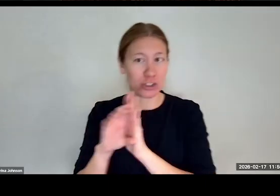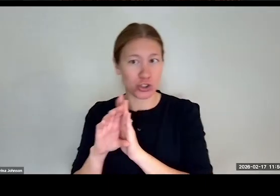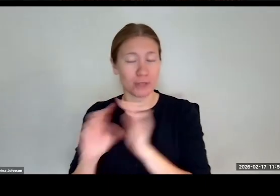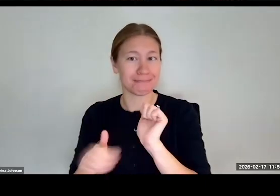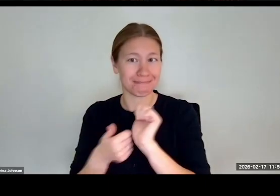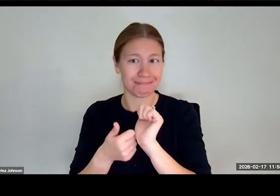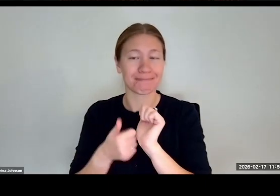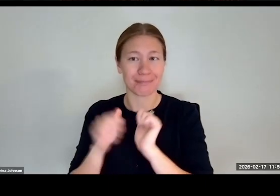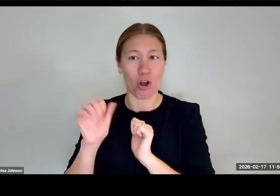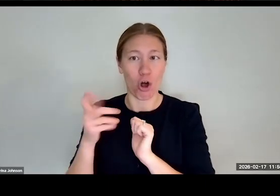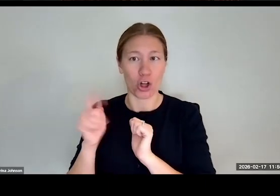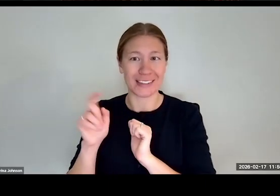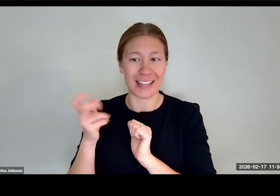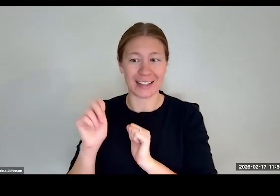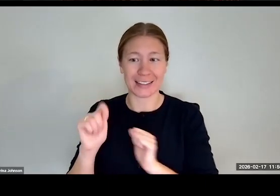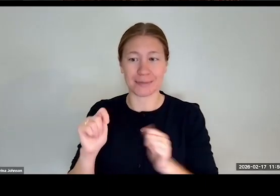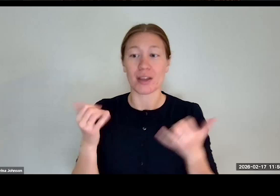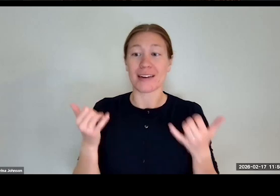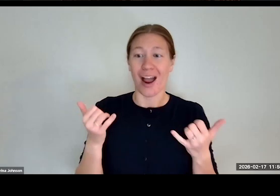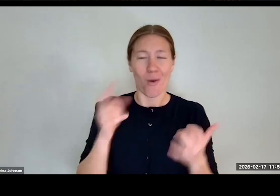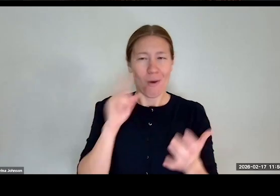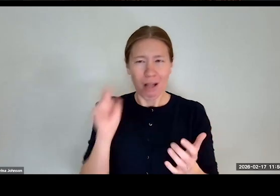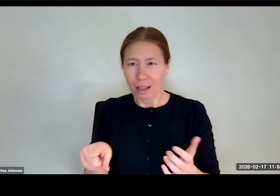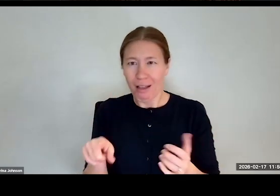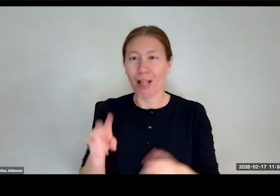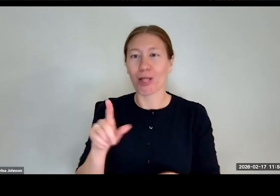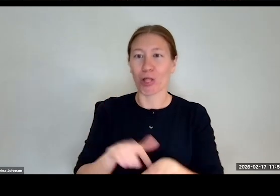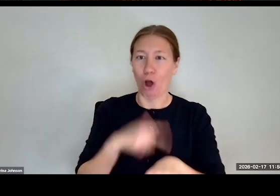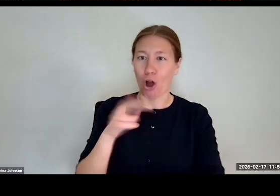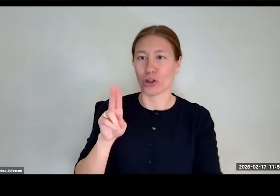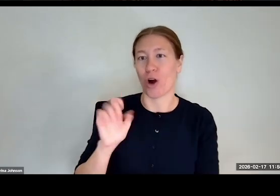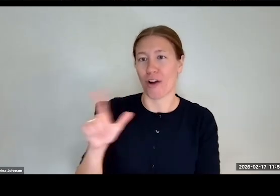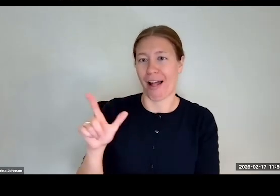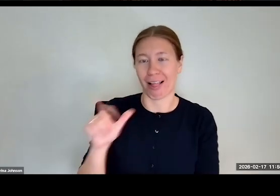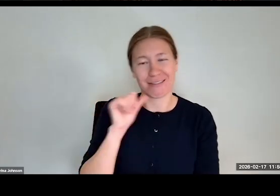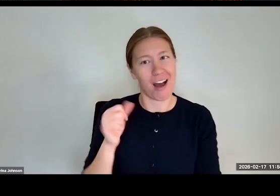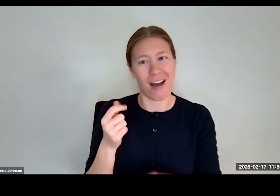long URL, which is not very accessible, so I'm going to make this a descriptive link.